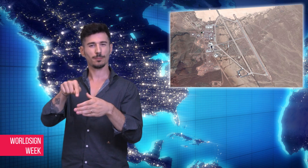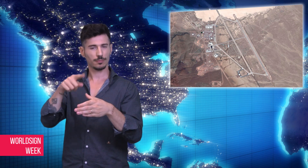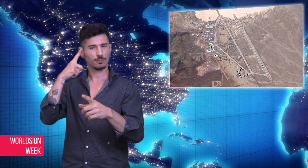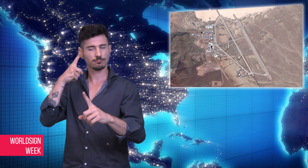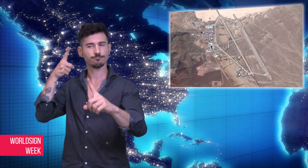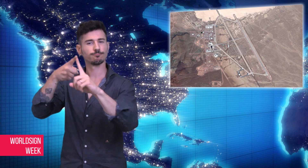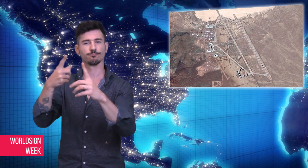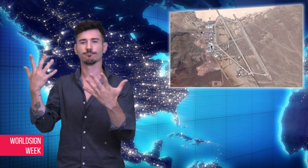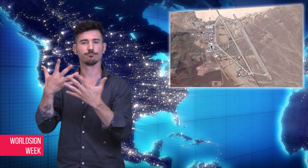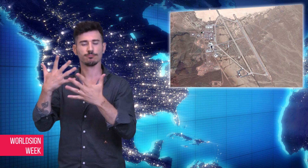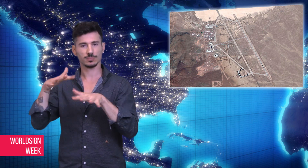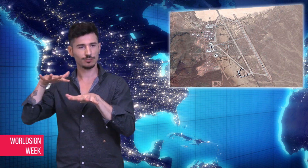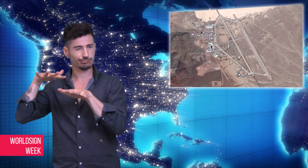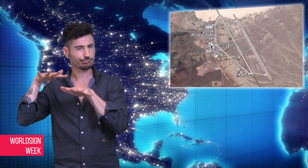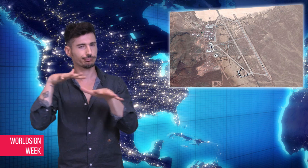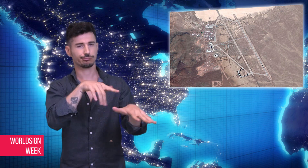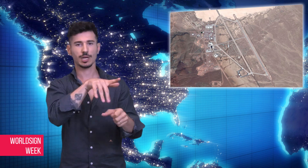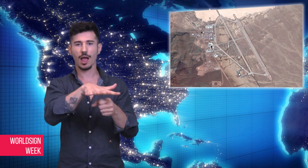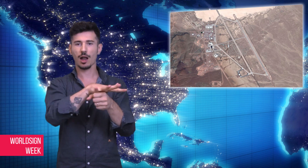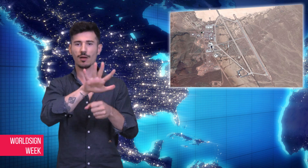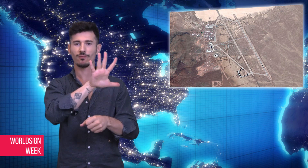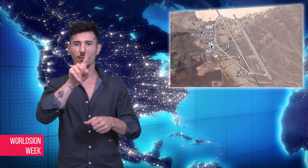research and experiments.